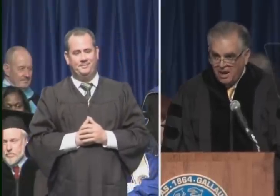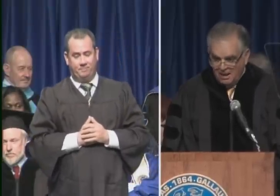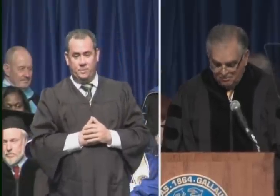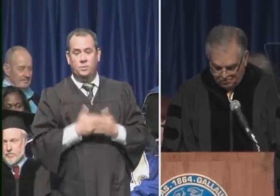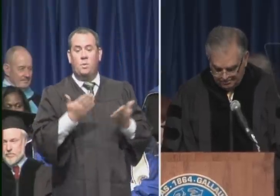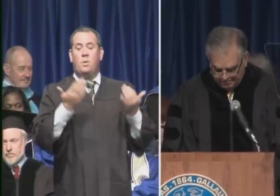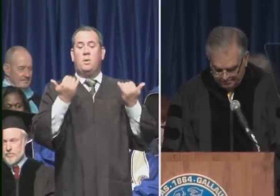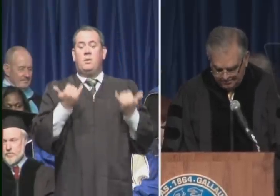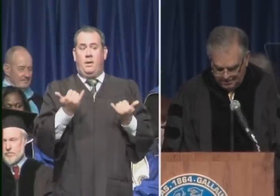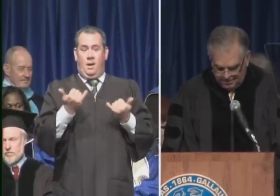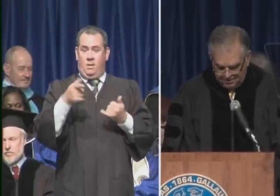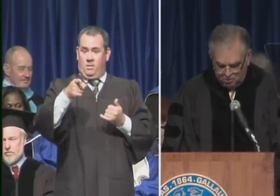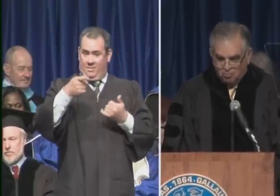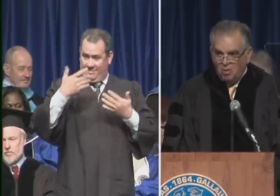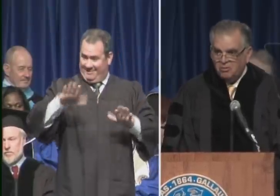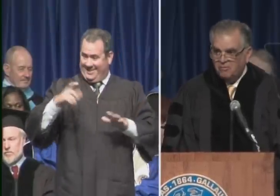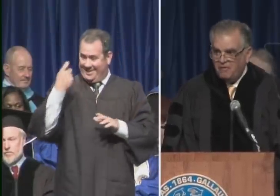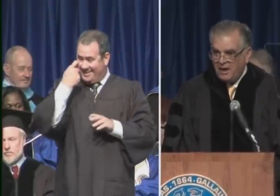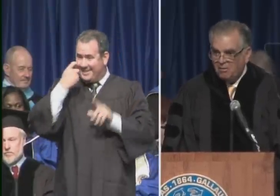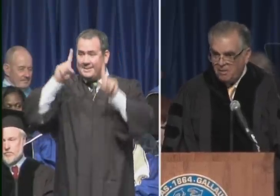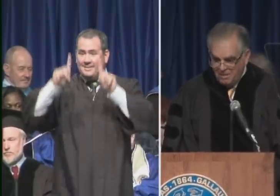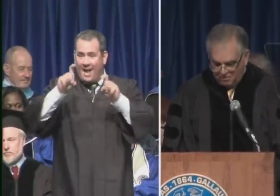You wrote your final papers.